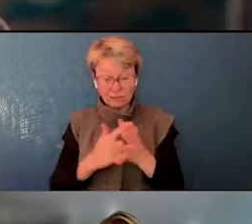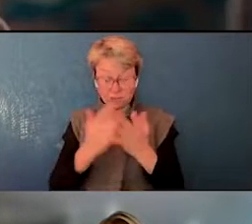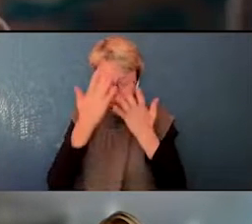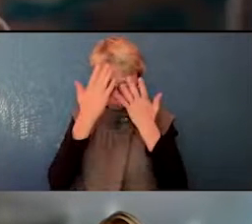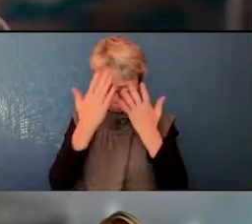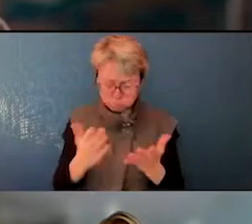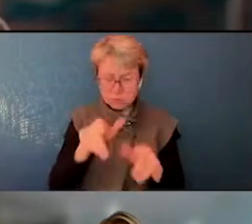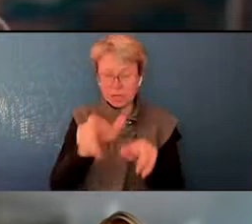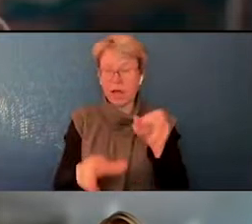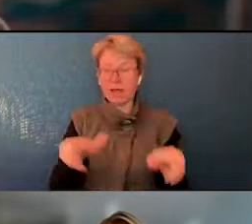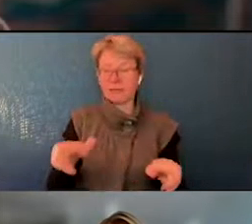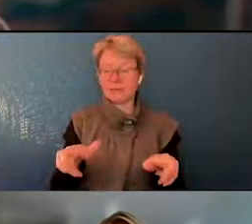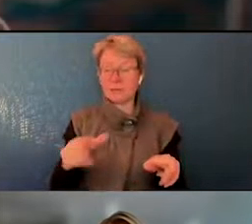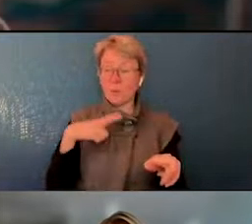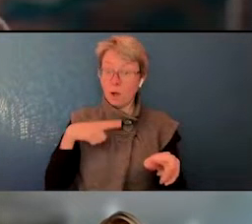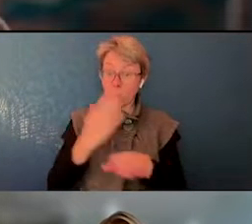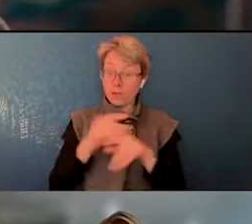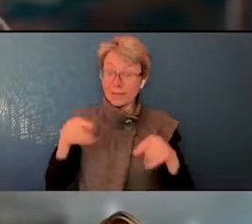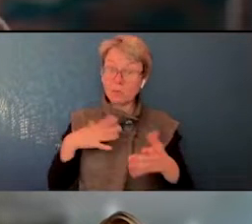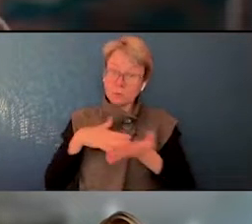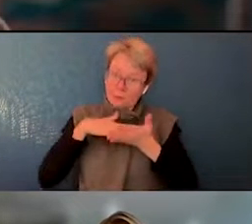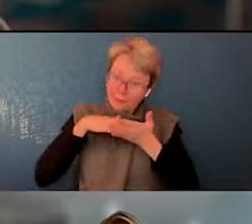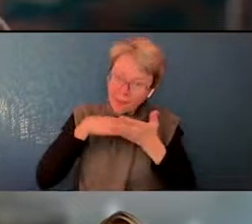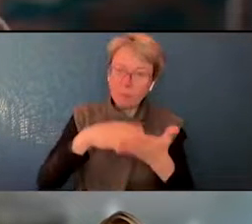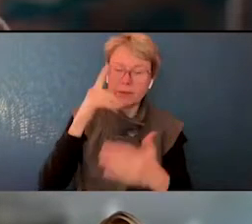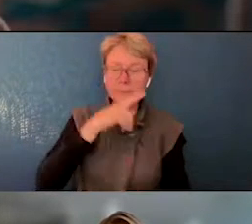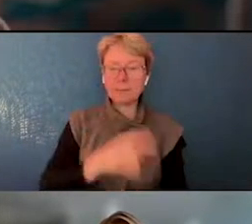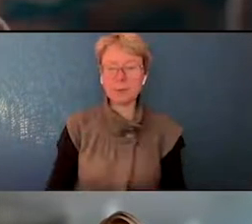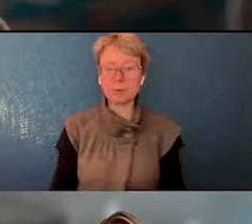it because they're passionate about helping people when someone's got a problem and they